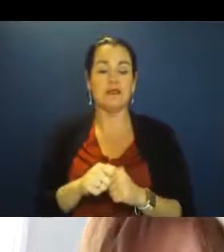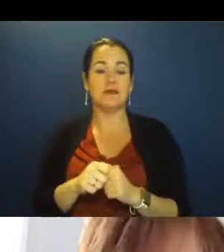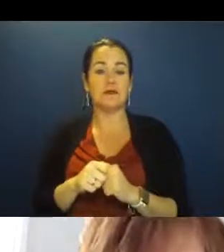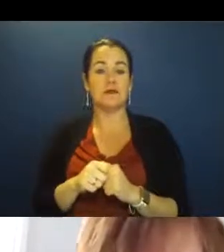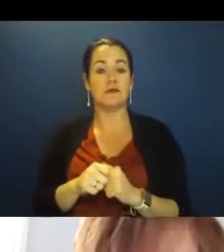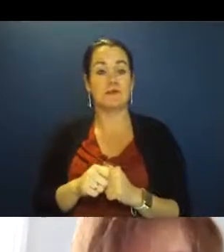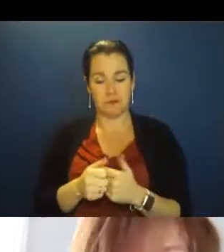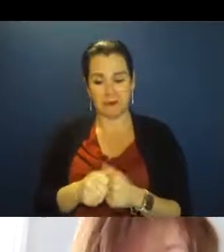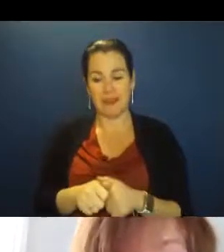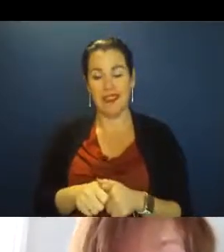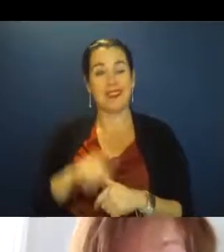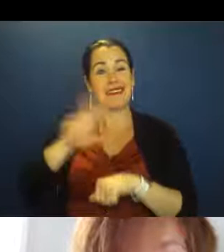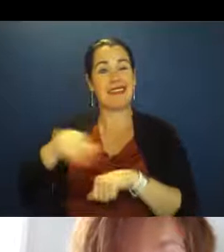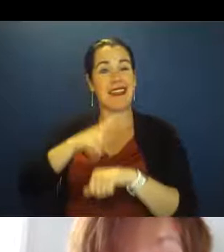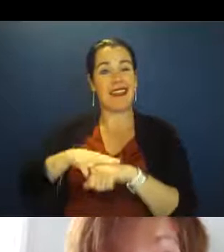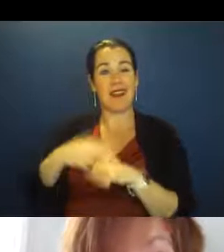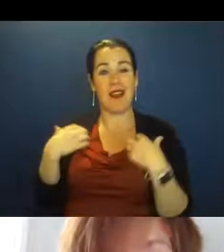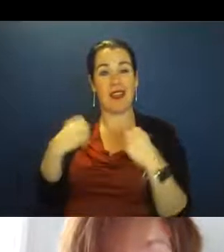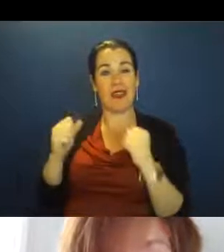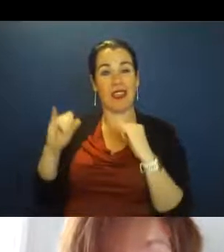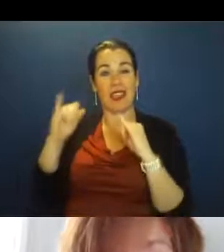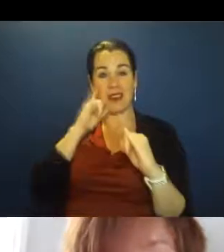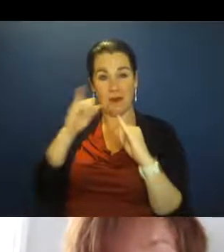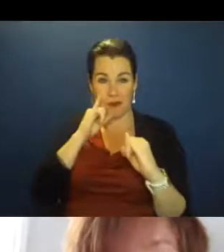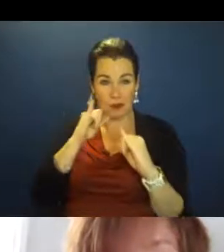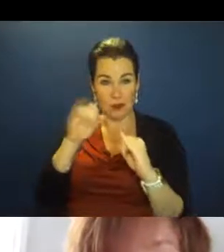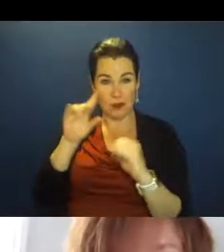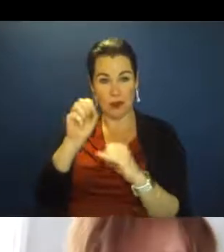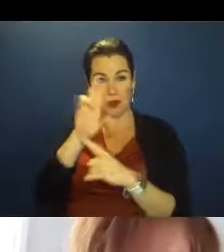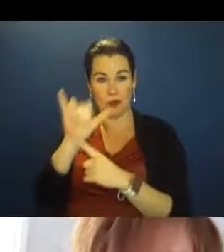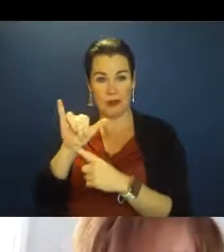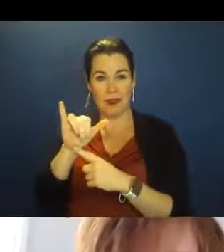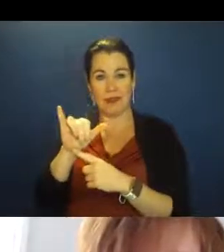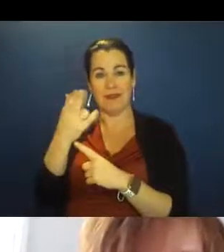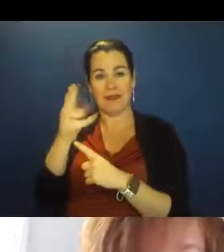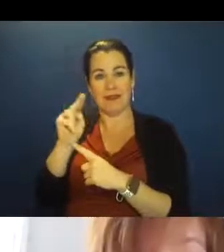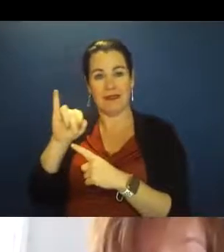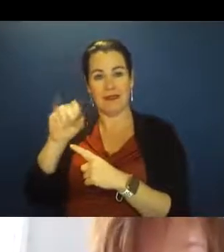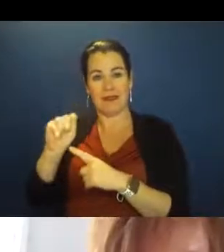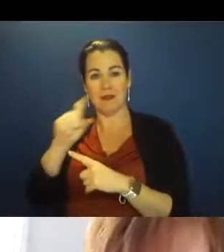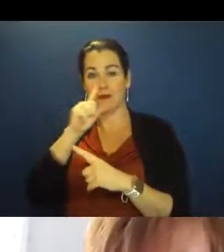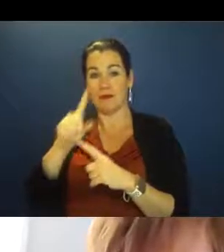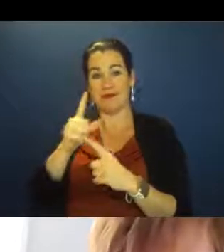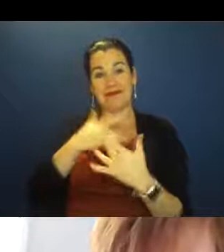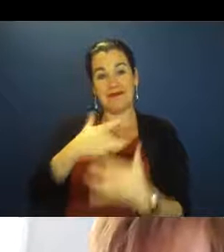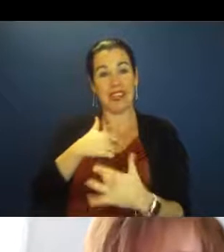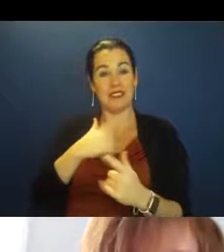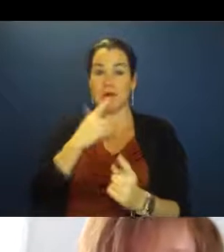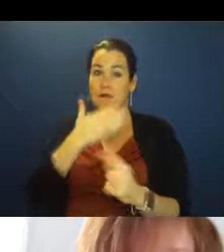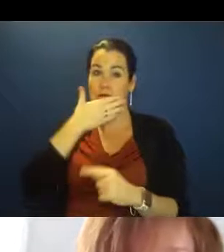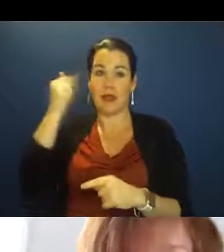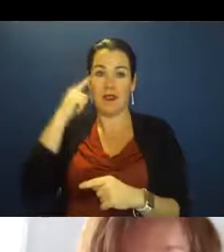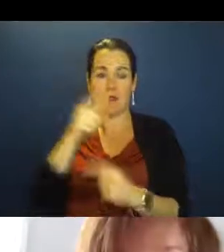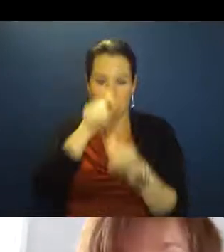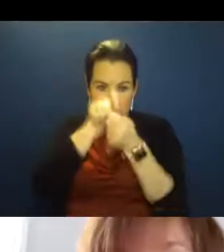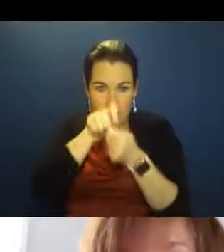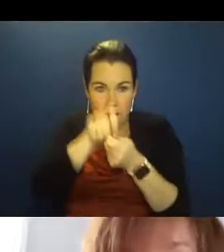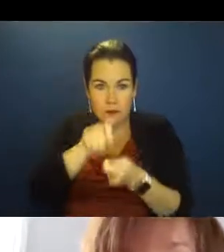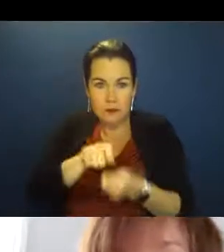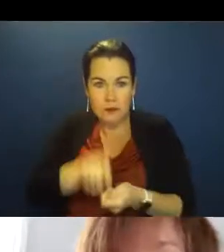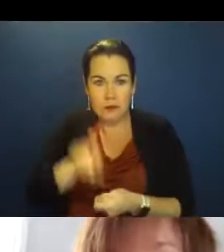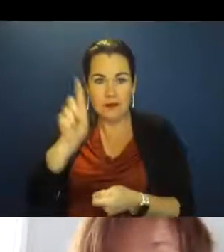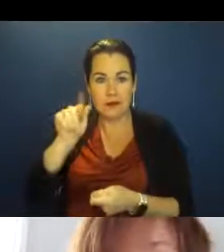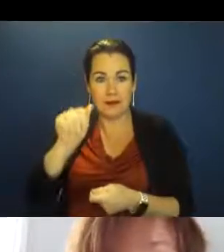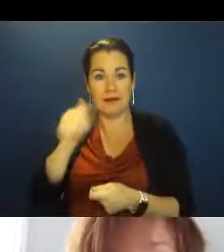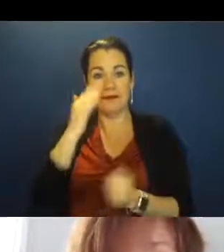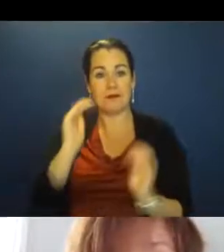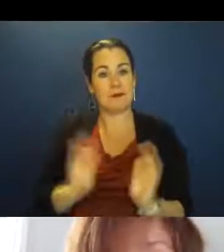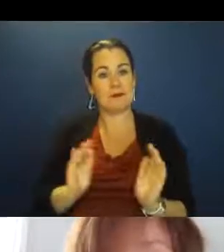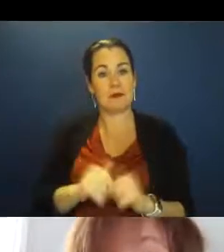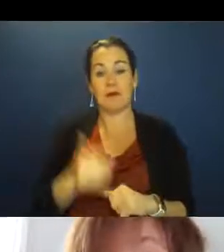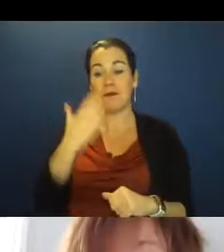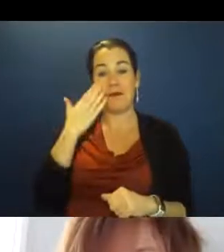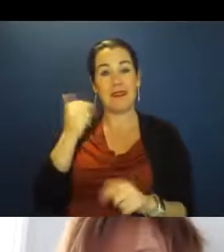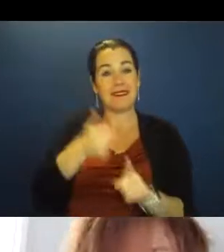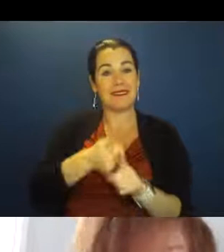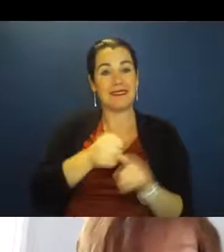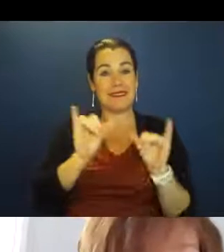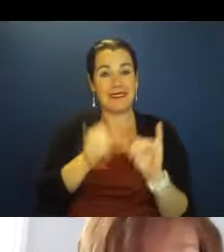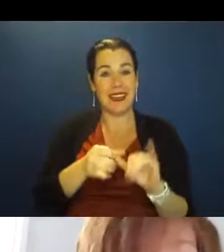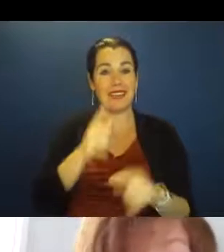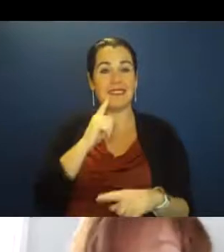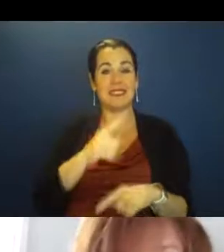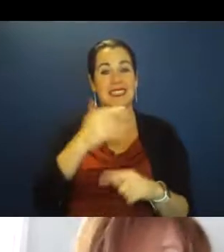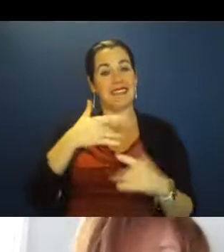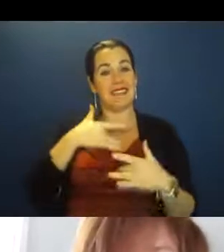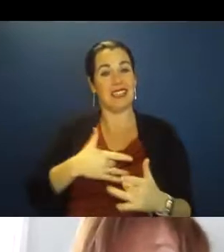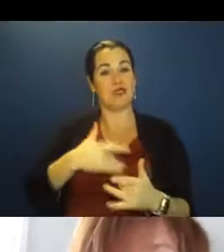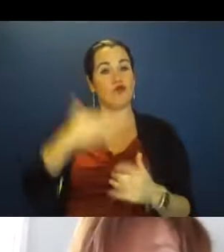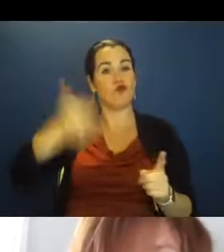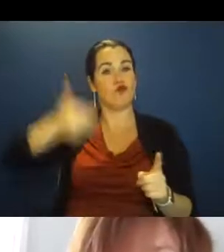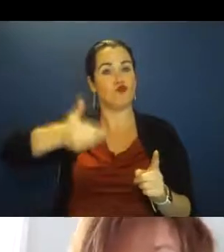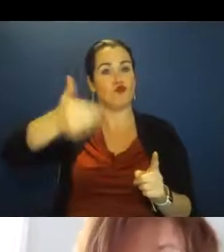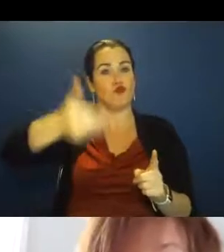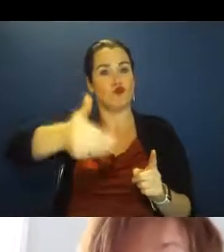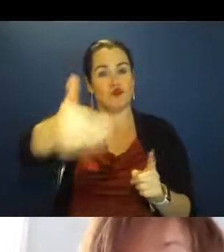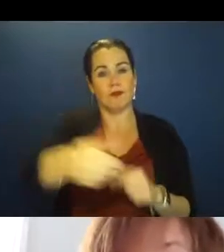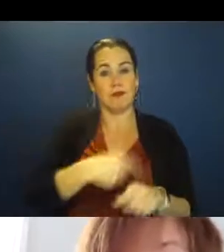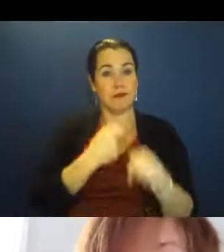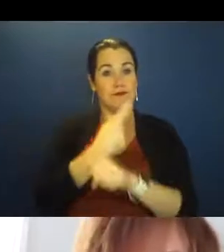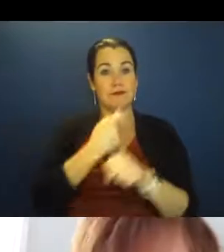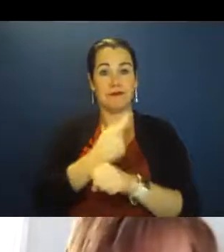HANES. For many purposes, the National Health Interview Survey is the primary source of health data that you may end up wanting to use in terms of microdata. Given its size and periodicity, it's released annually, administered to about 30,000 adults and 10,000 children.